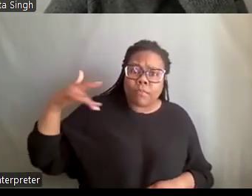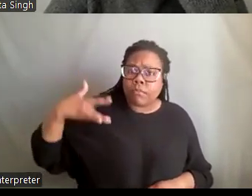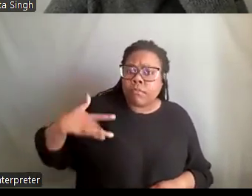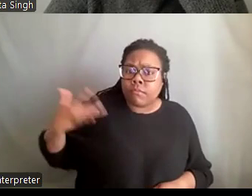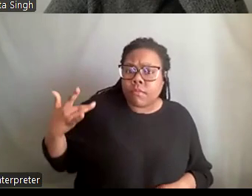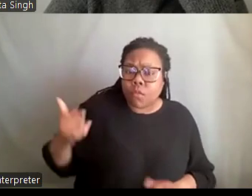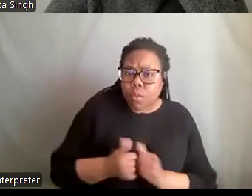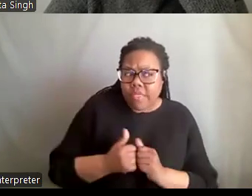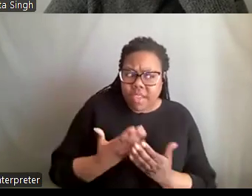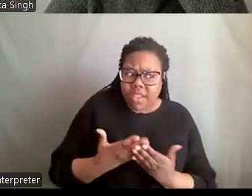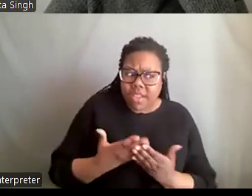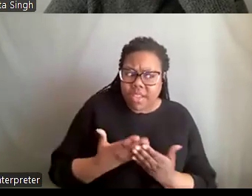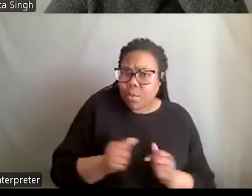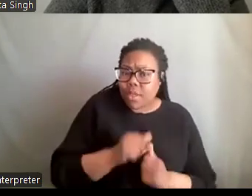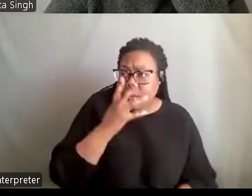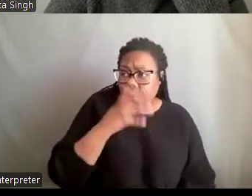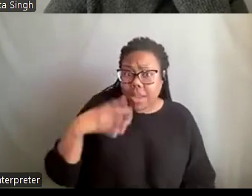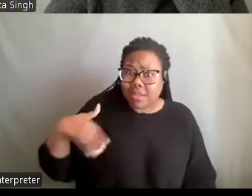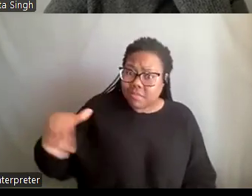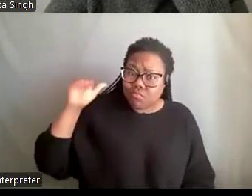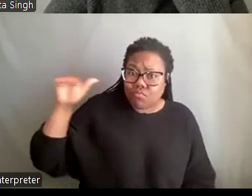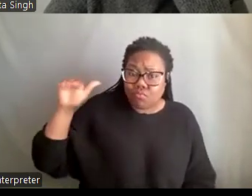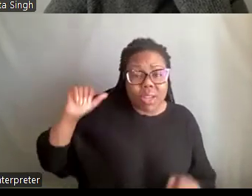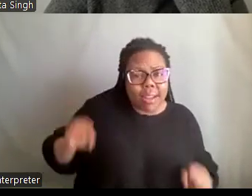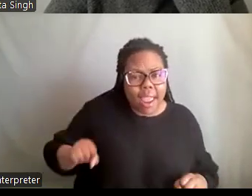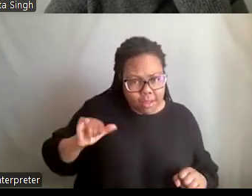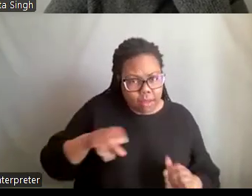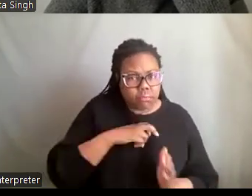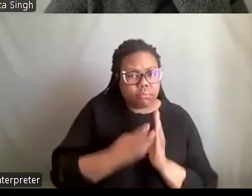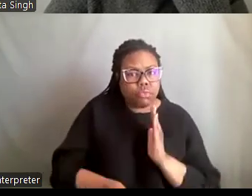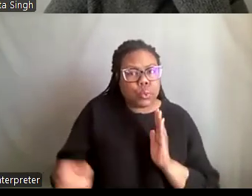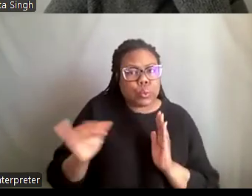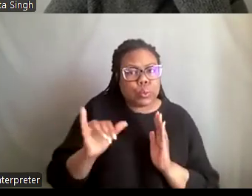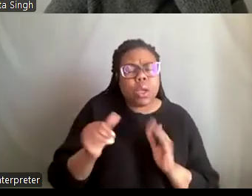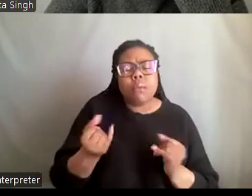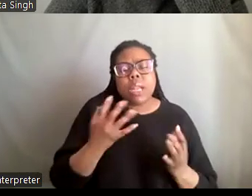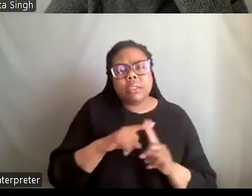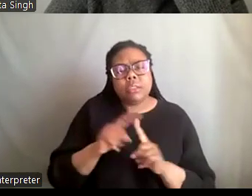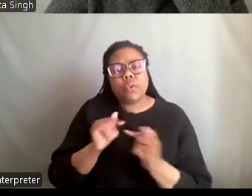whatnot about the foul things that are going on with immigrants.